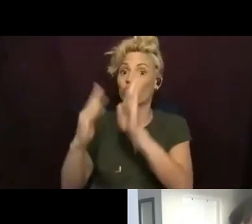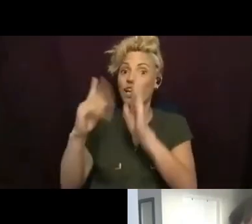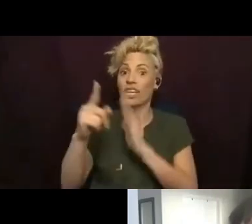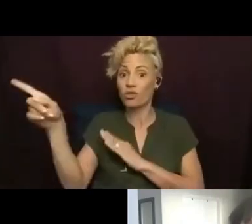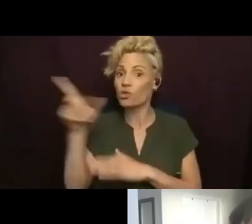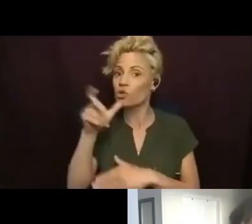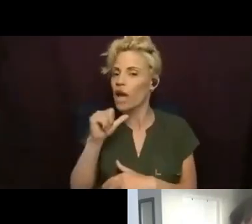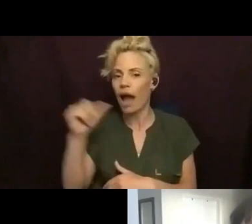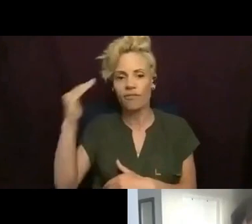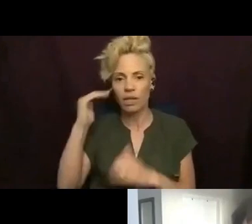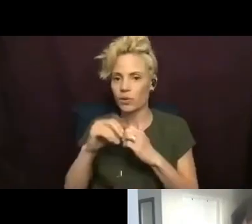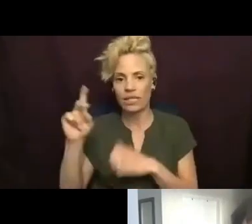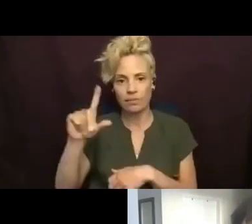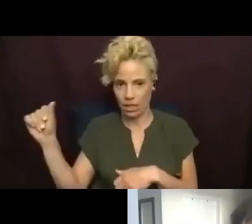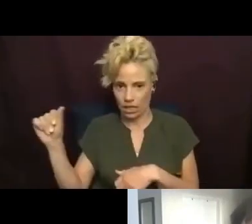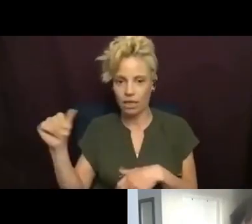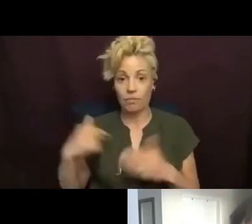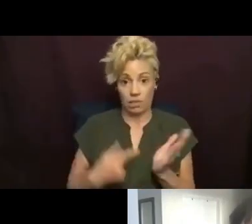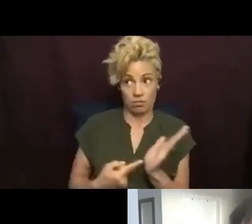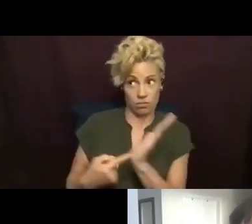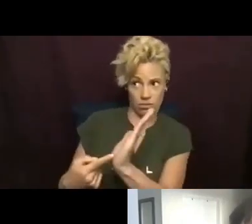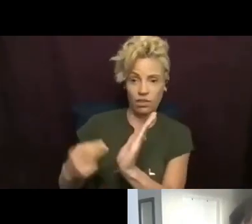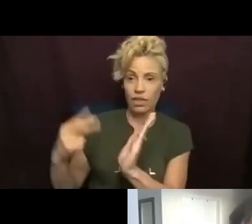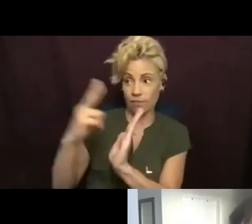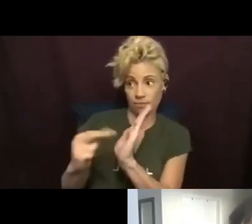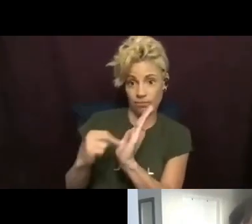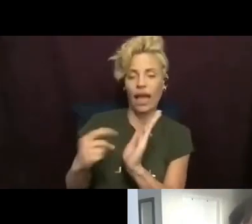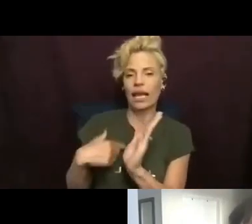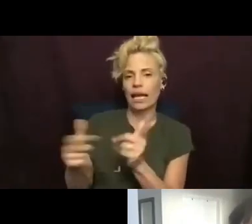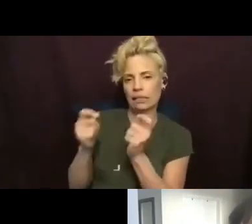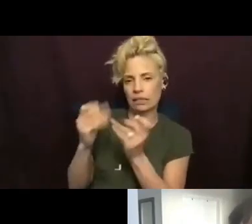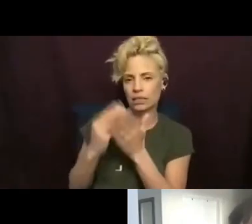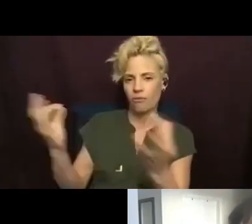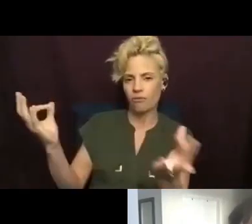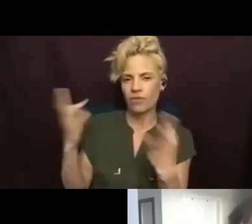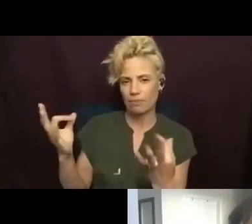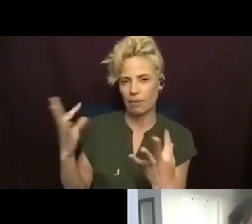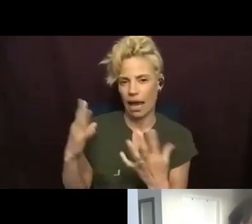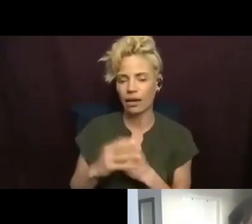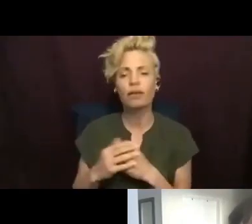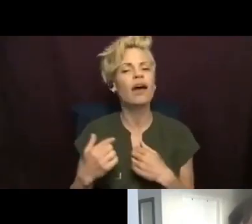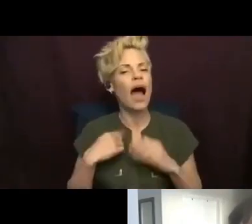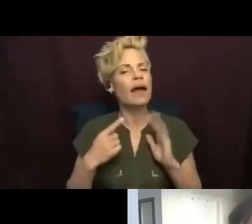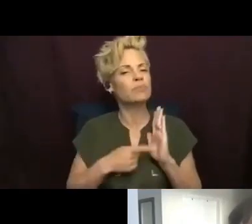so I can anticipate the questions that the audience and the readers might have.